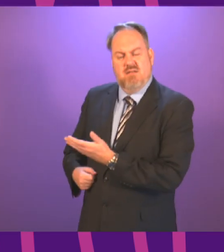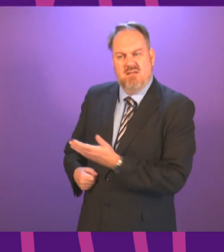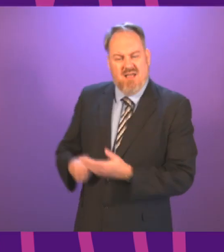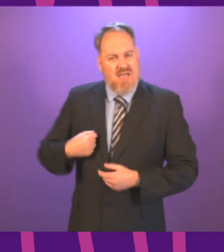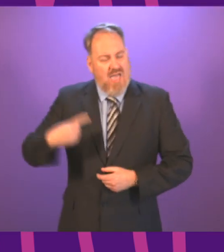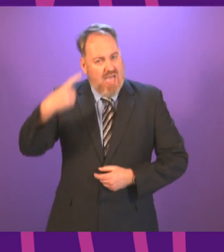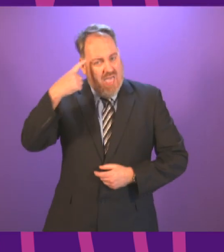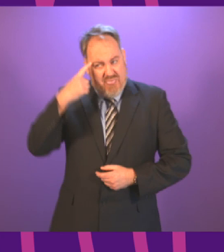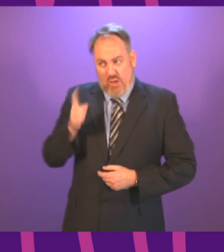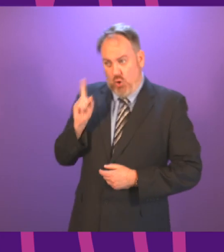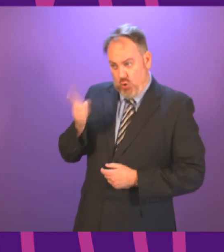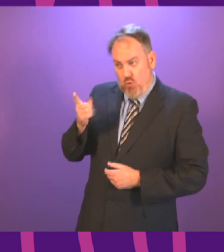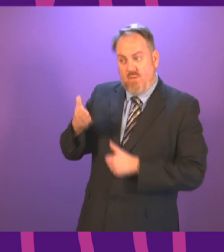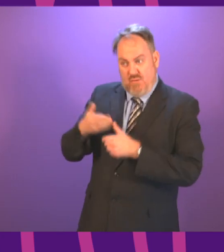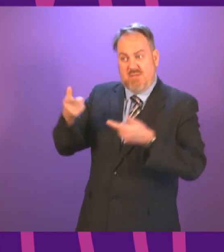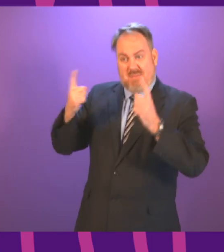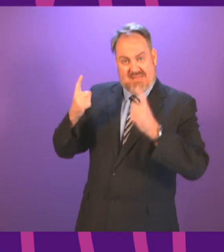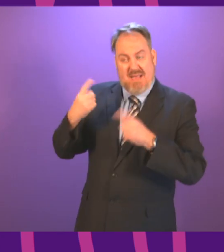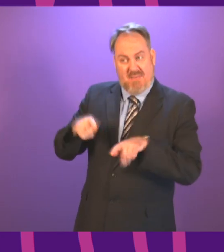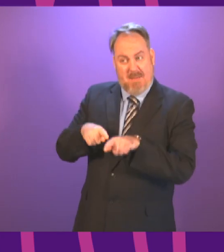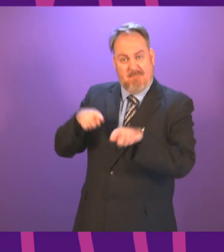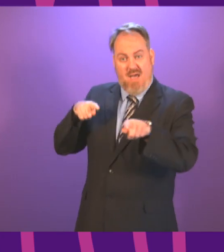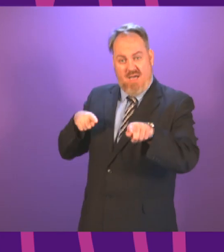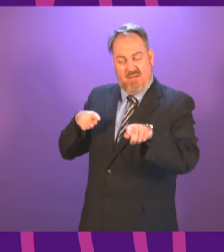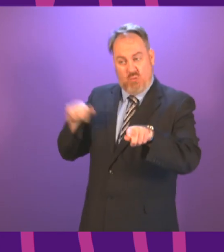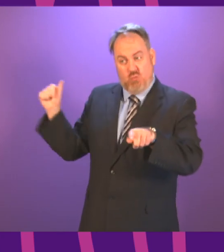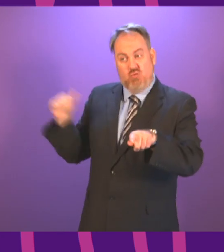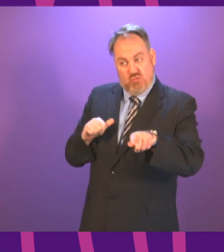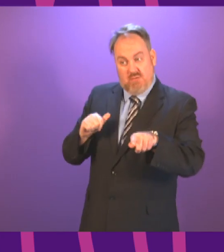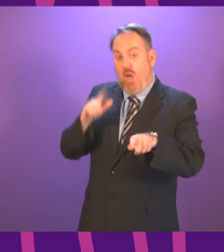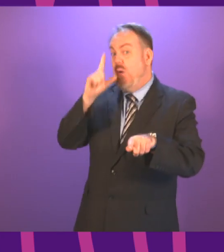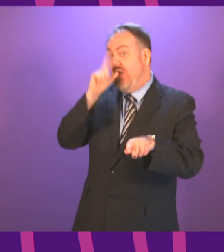has been behind the curve on much of testing, but it is not too late to catch up.